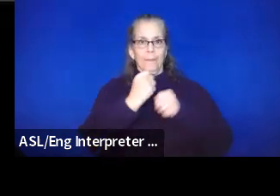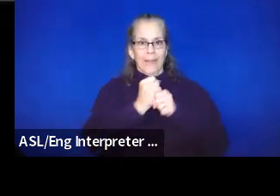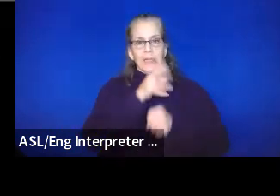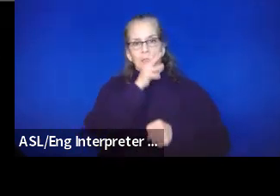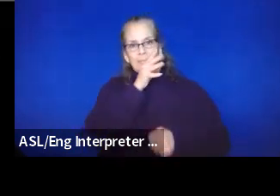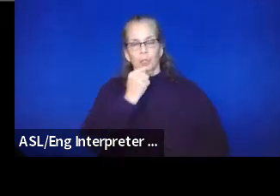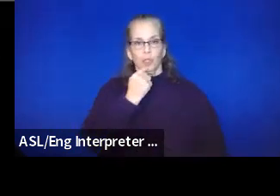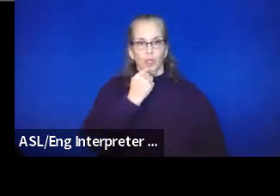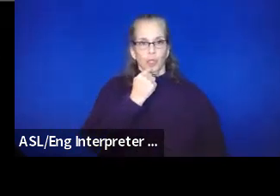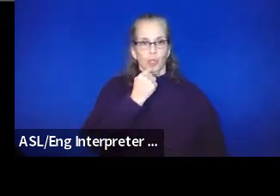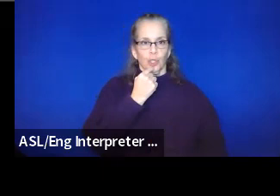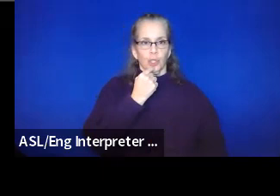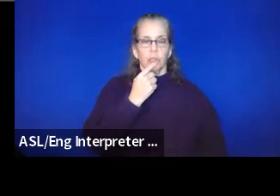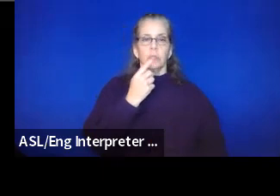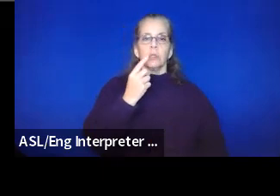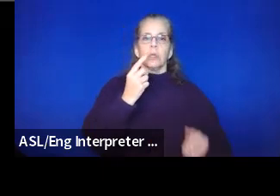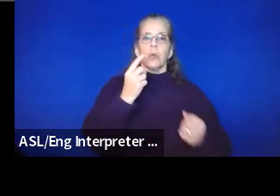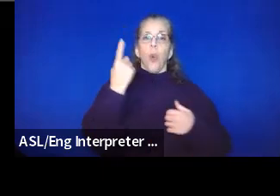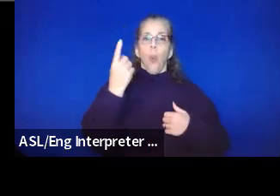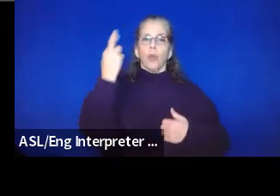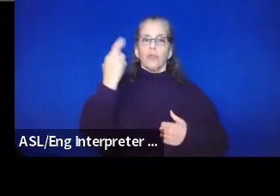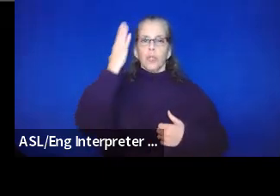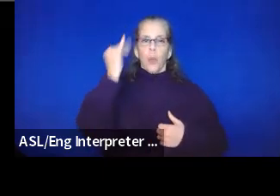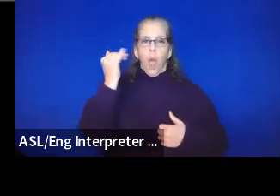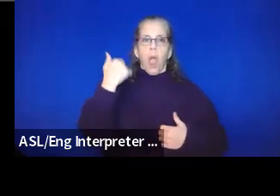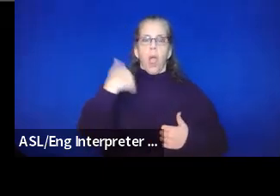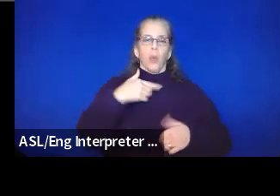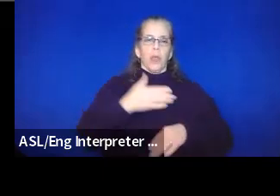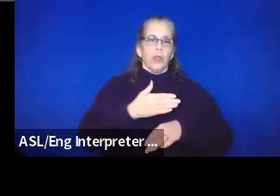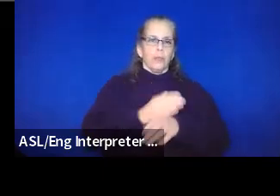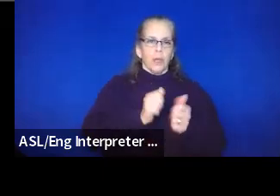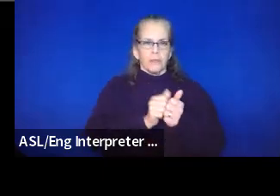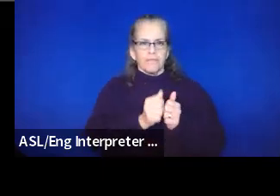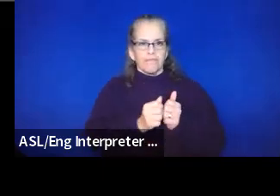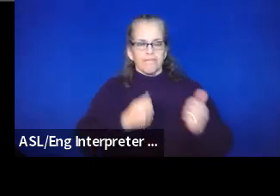in treating hearing loss these days is changes in hearing can lead to impacts in other areas